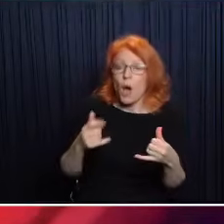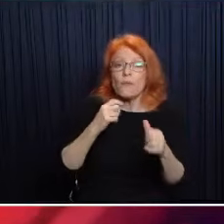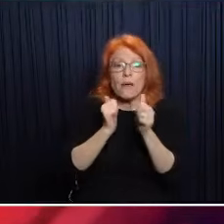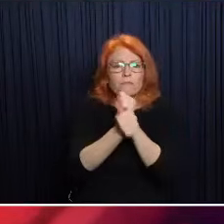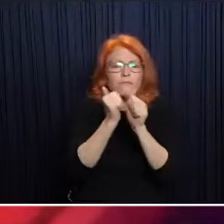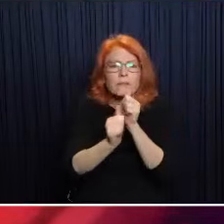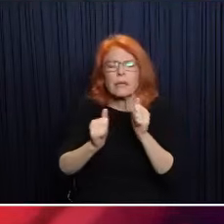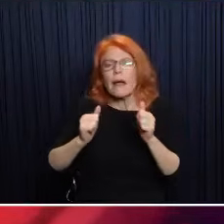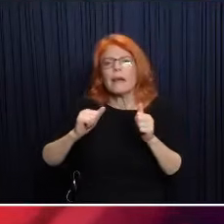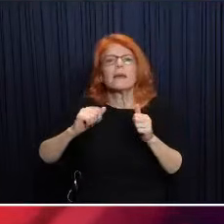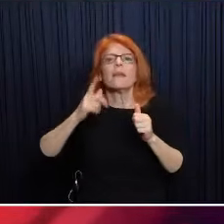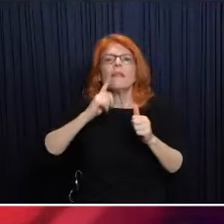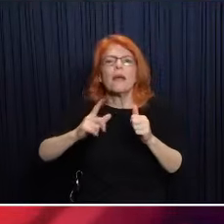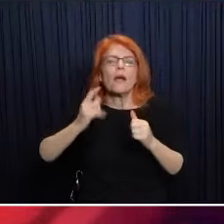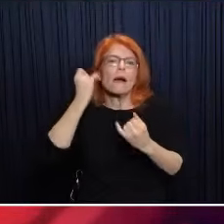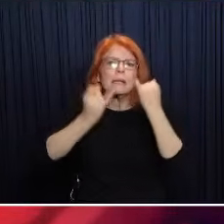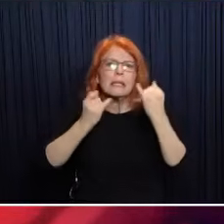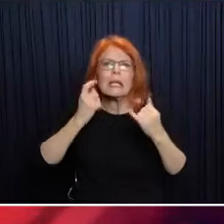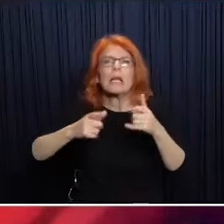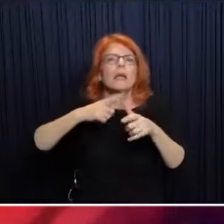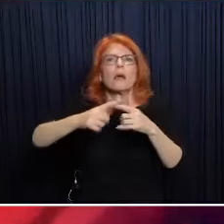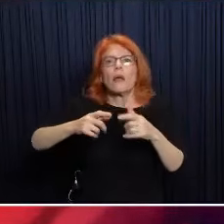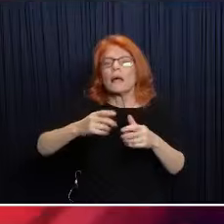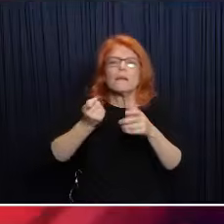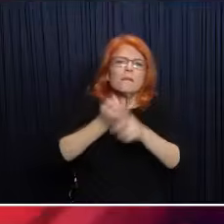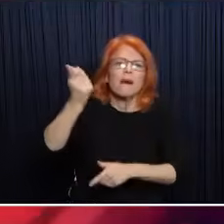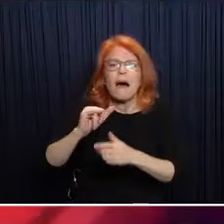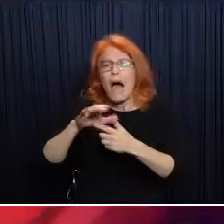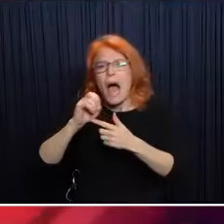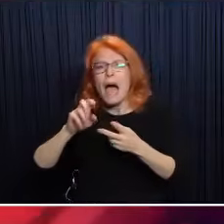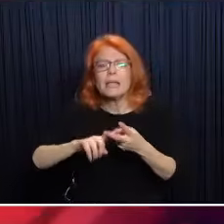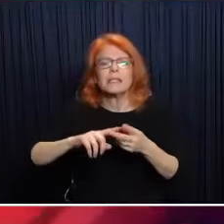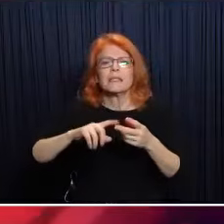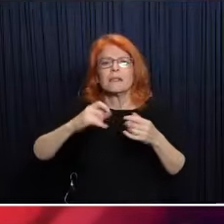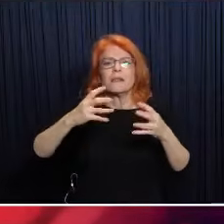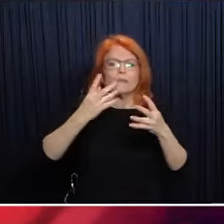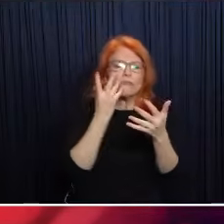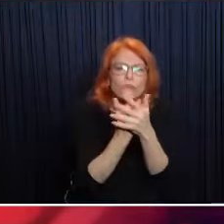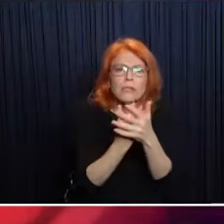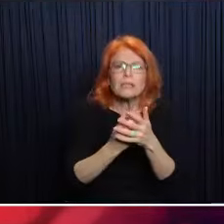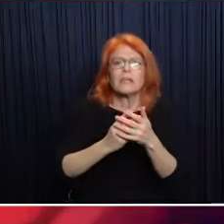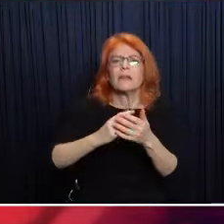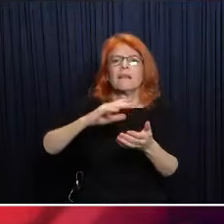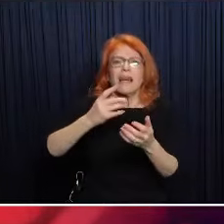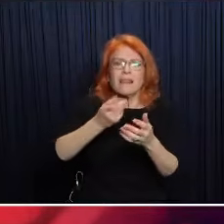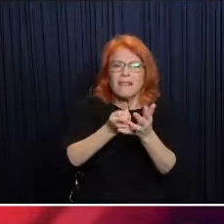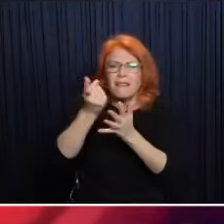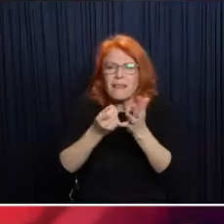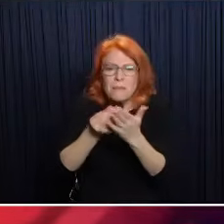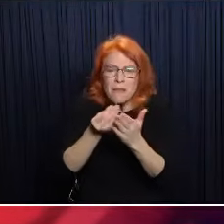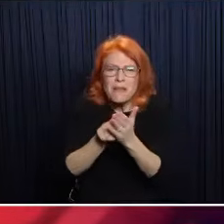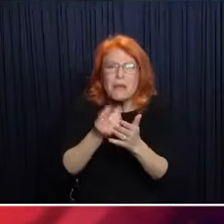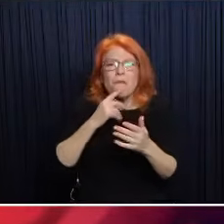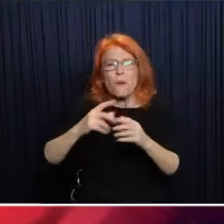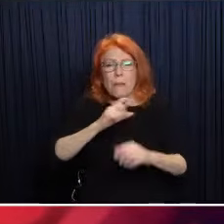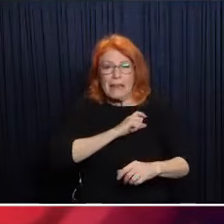CANDIDATES WHO ARE GOING TO BE IN THE HOUSE NOW, THEY RAN ON